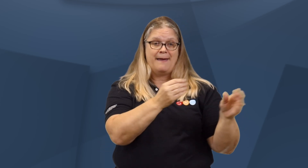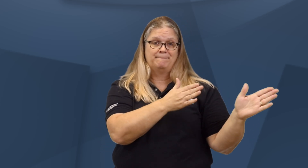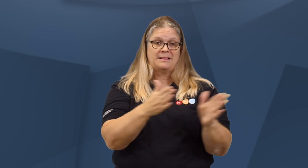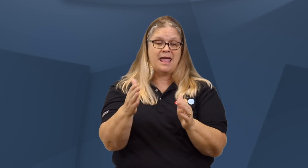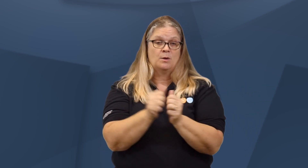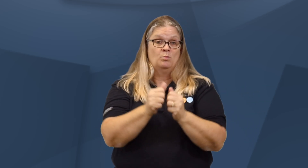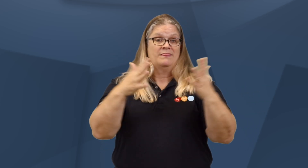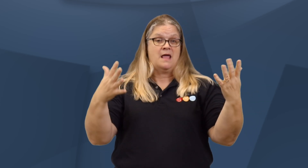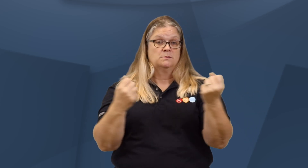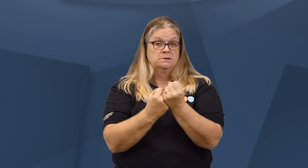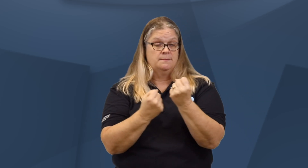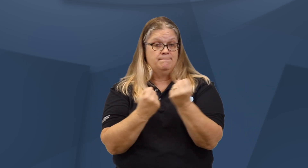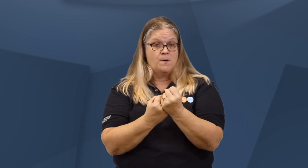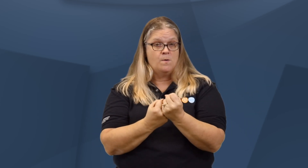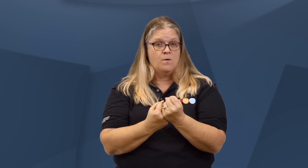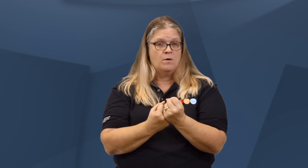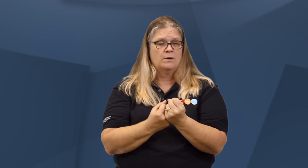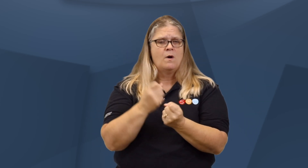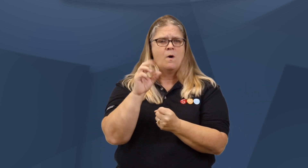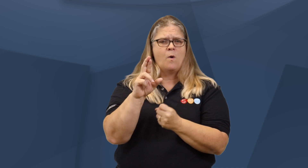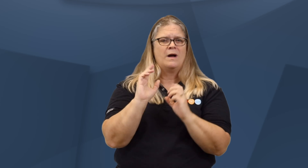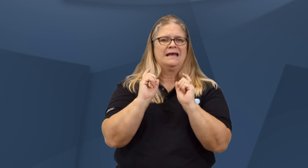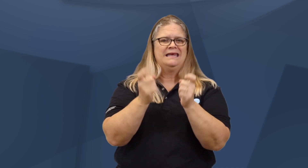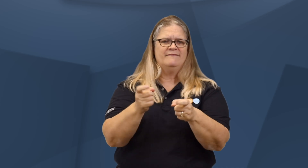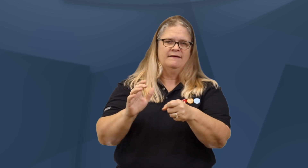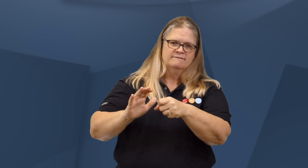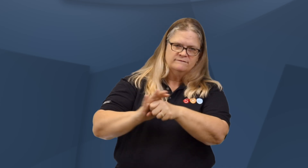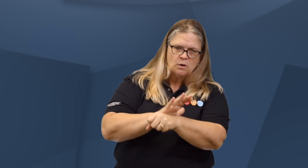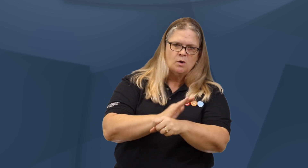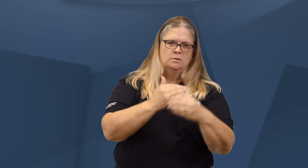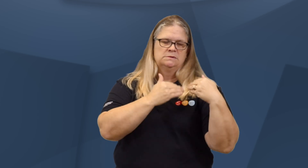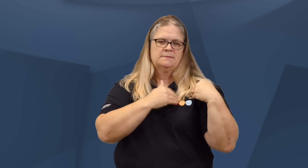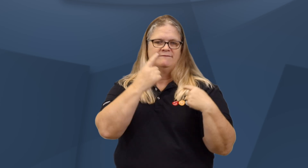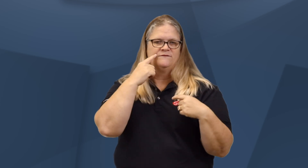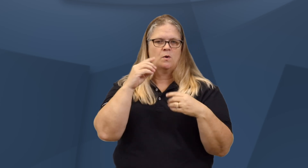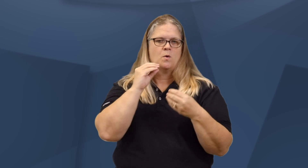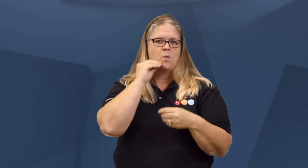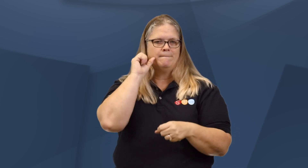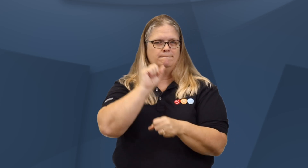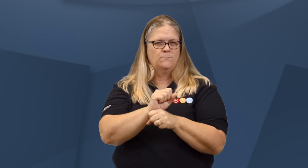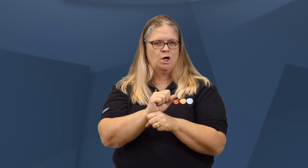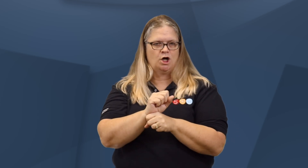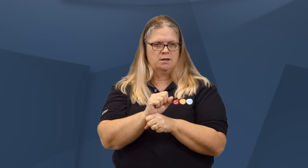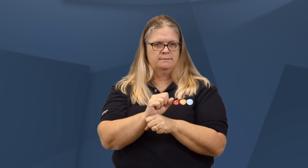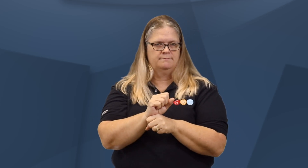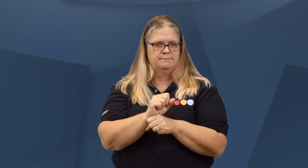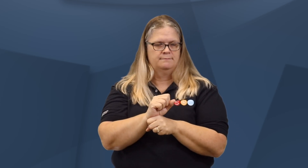and planning without support, or giving them full responsibility for homework.